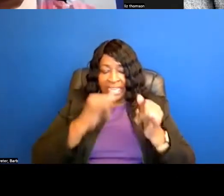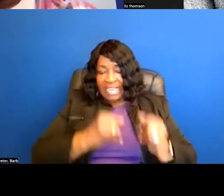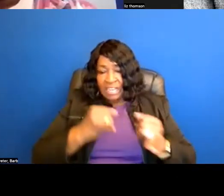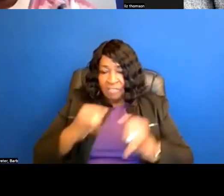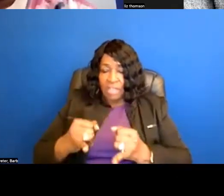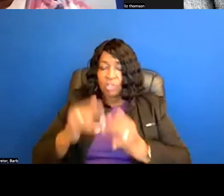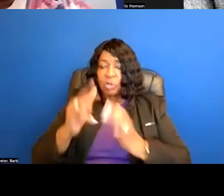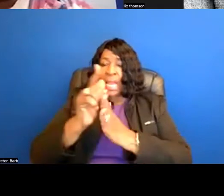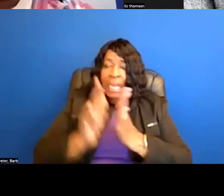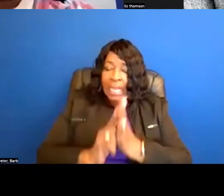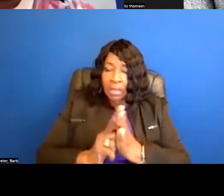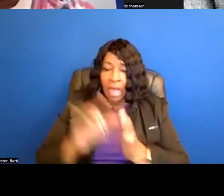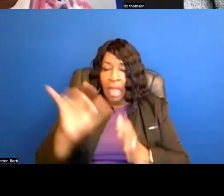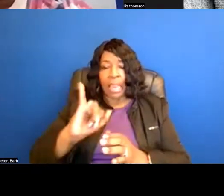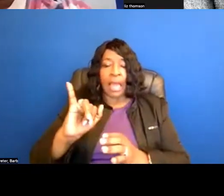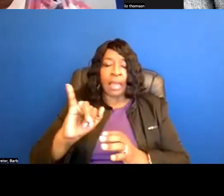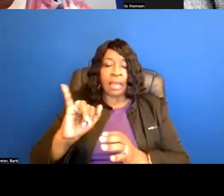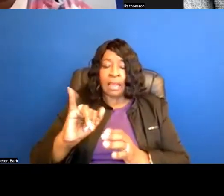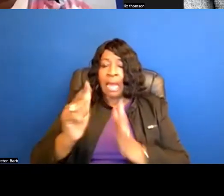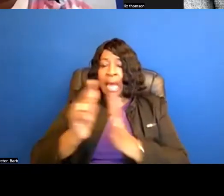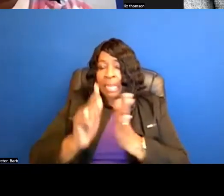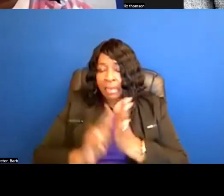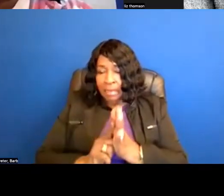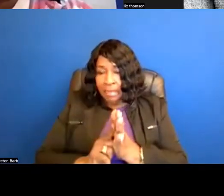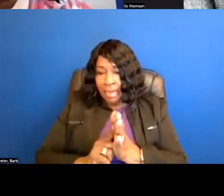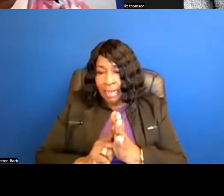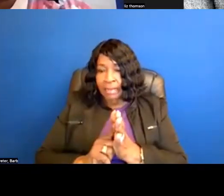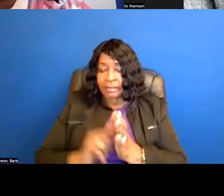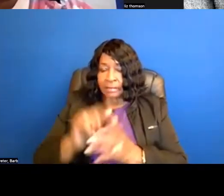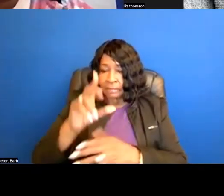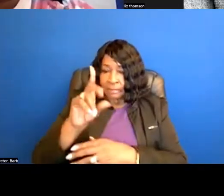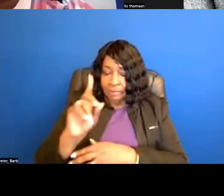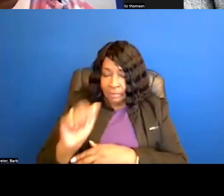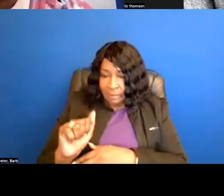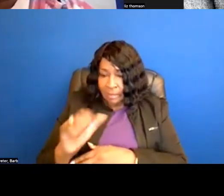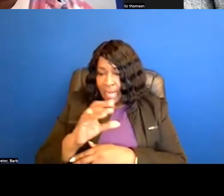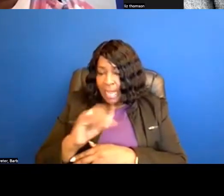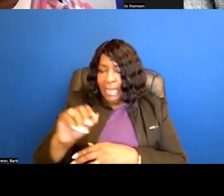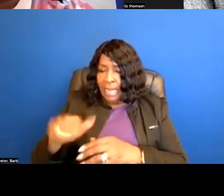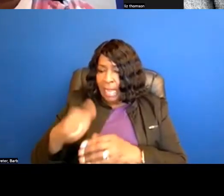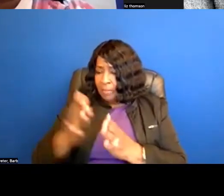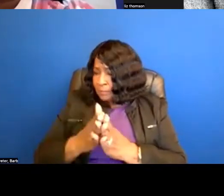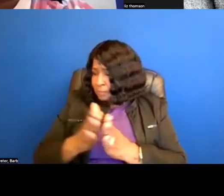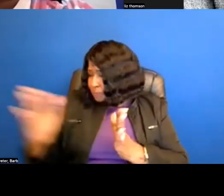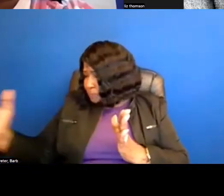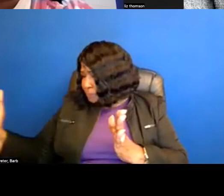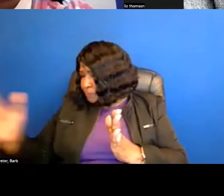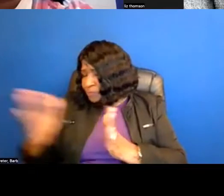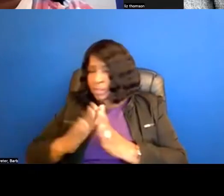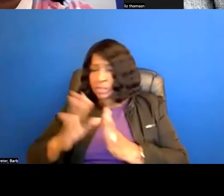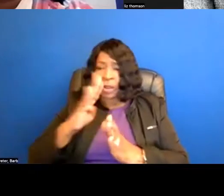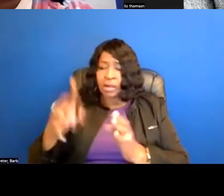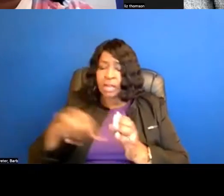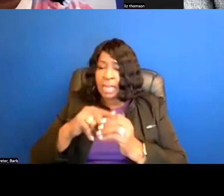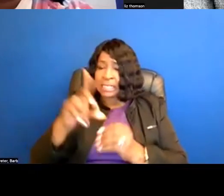like a legalized version of disability. And then at the other end when we were talking about disability within the cultural center,